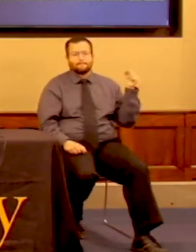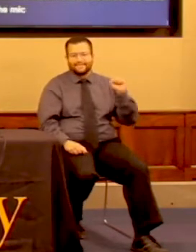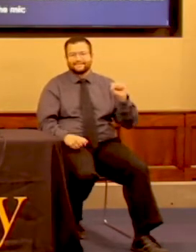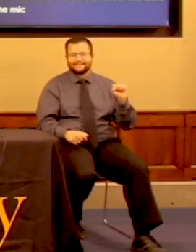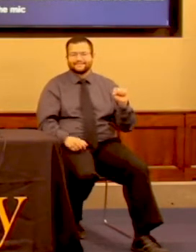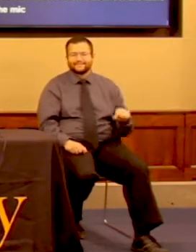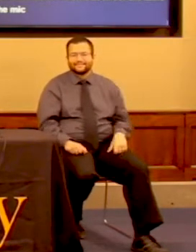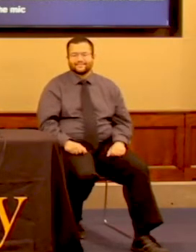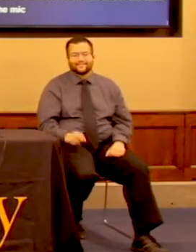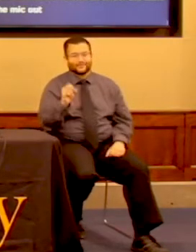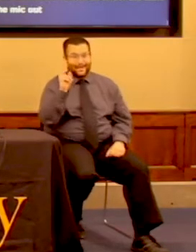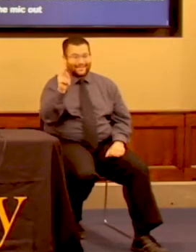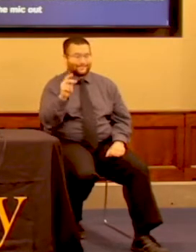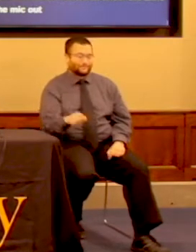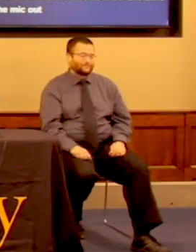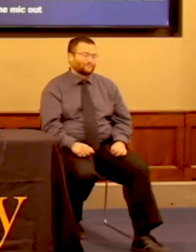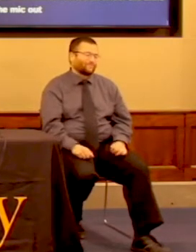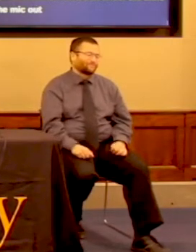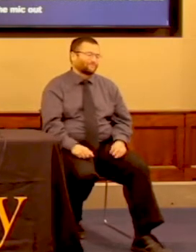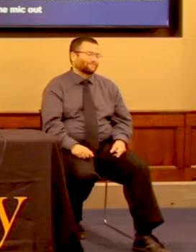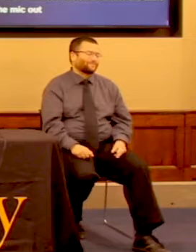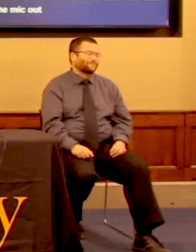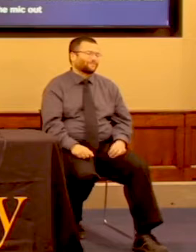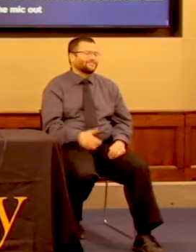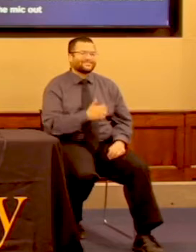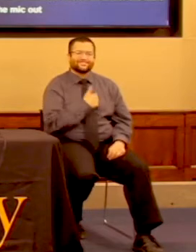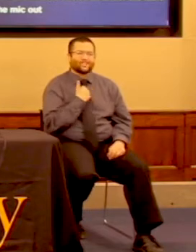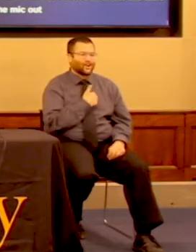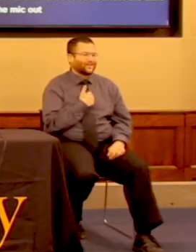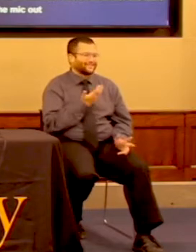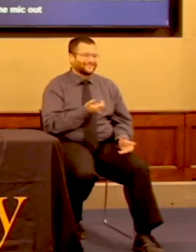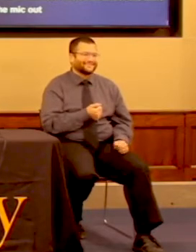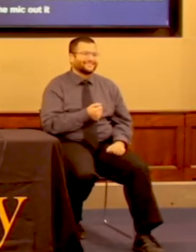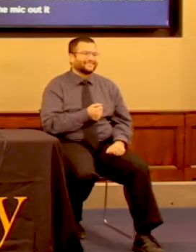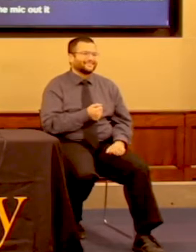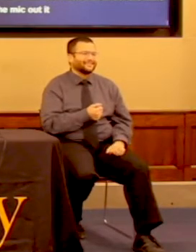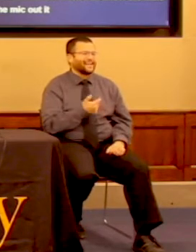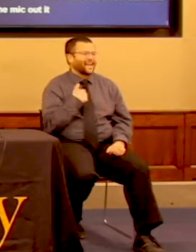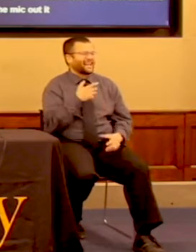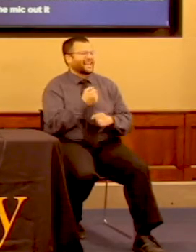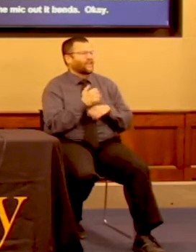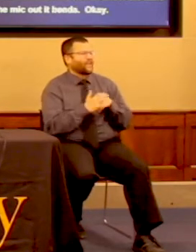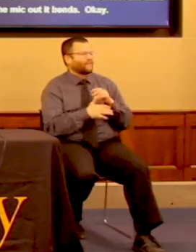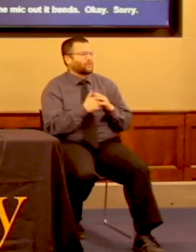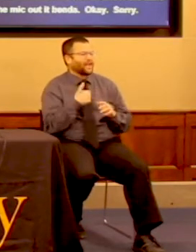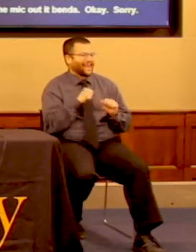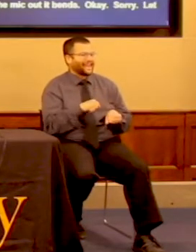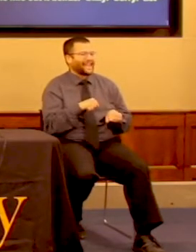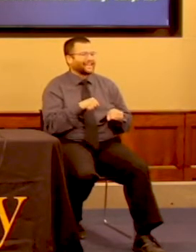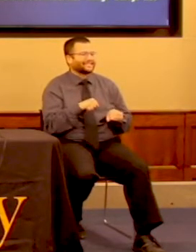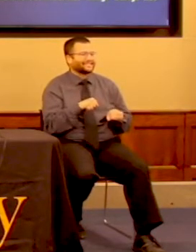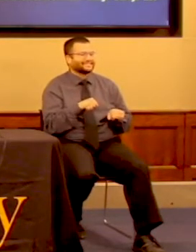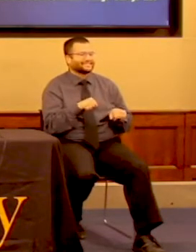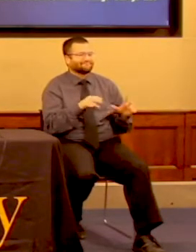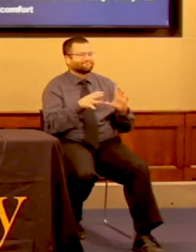okay so let me get comfortable so I